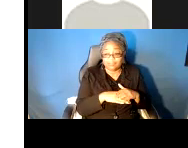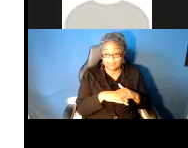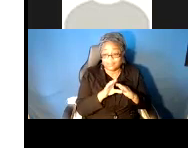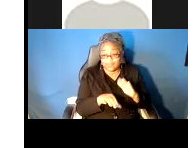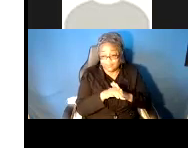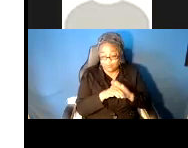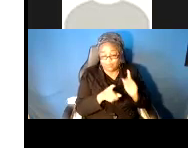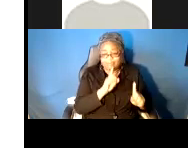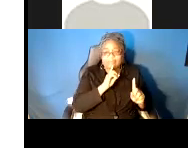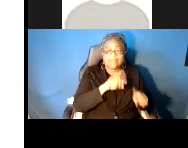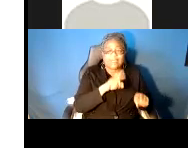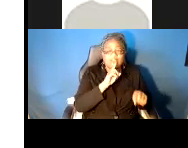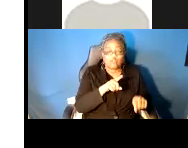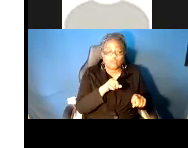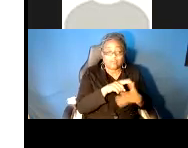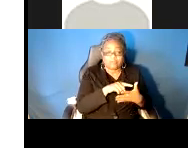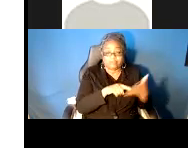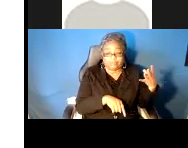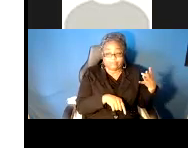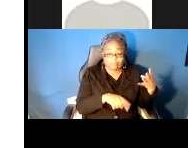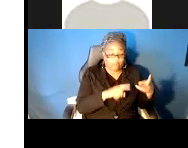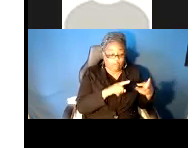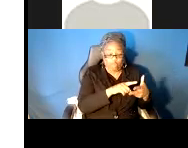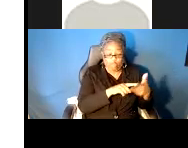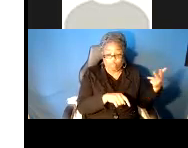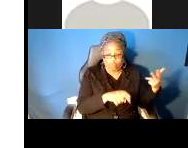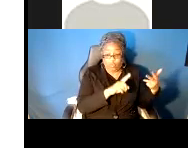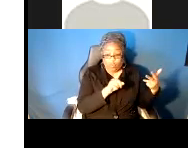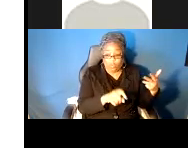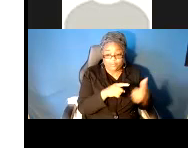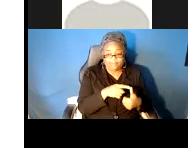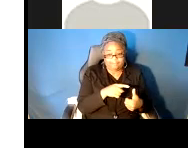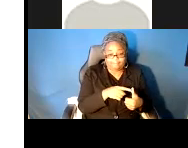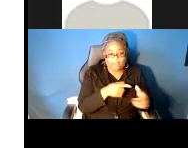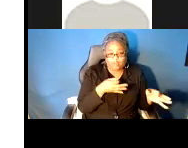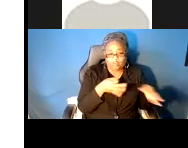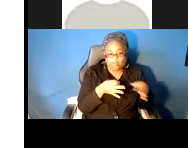to answer the following three questions. Number one, describe the people your project